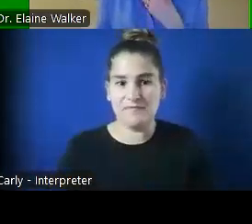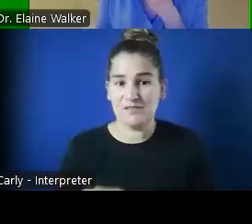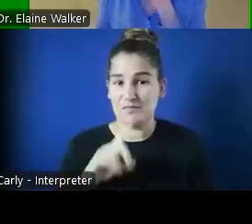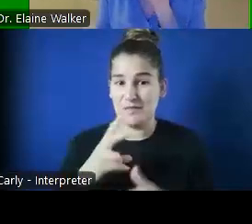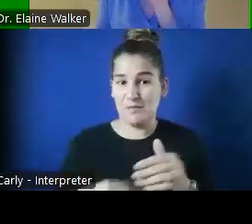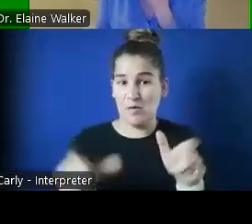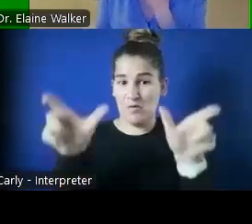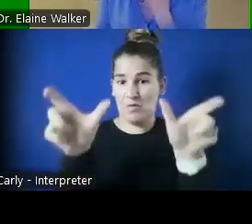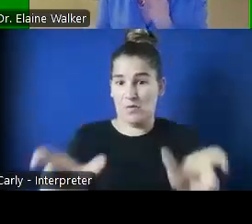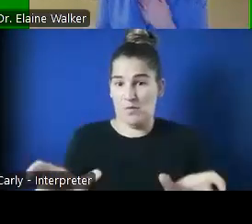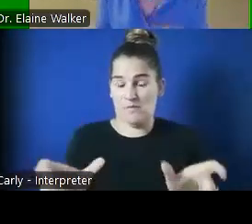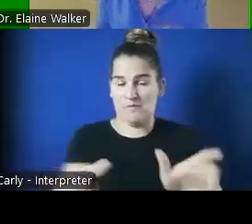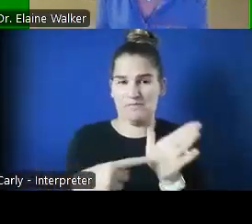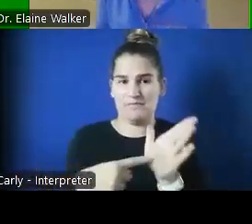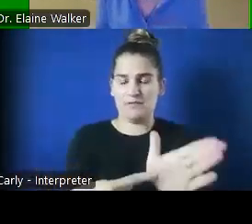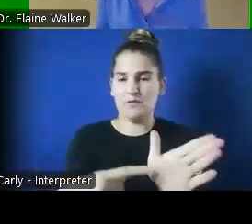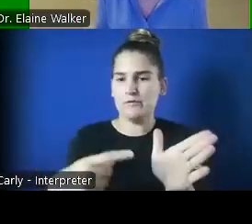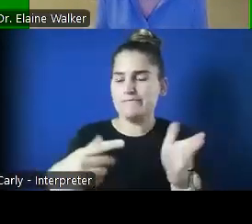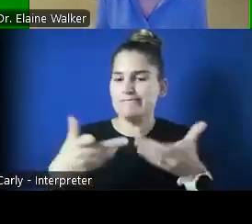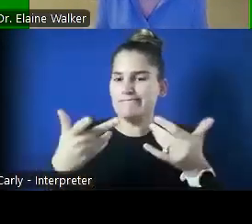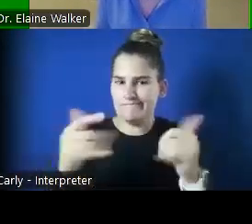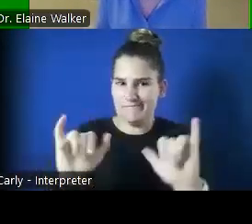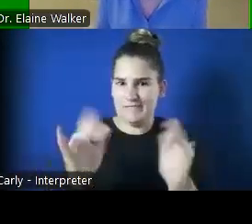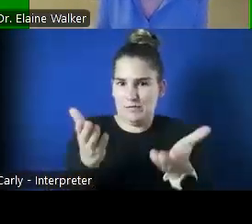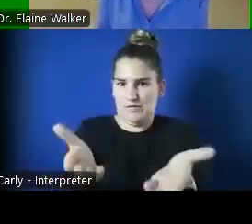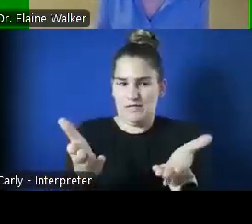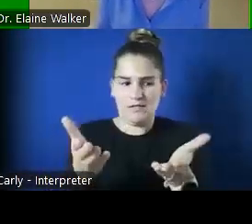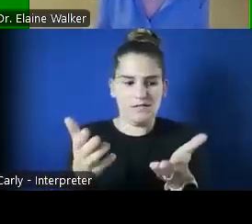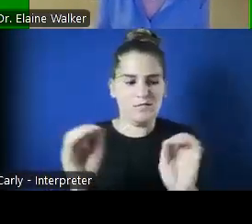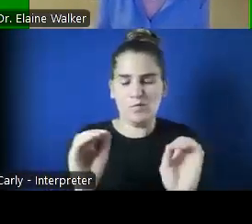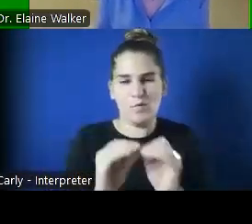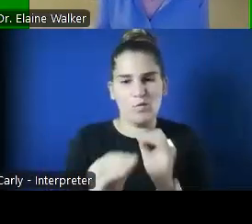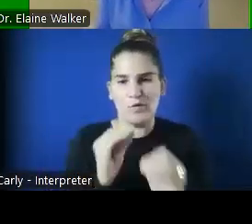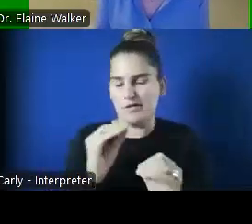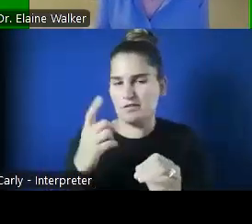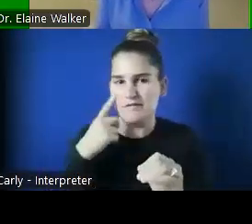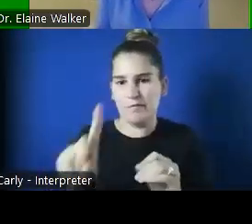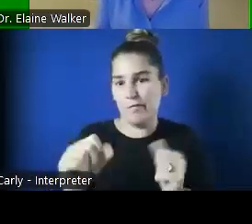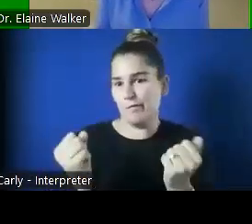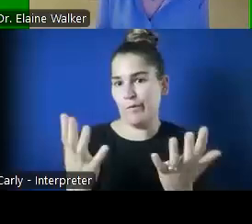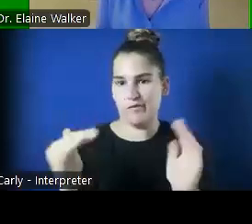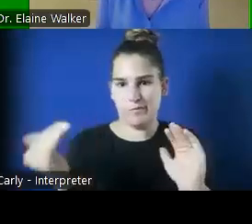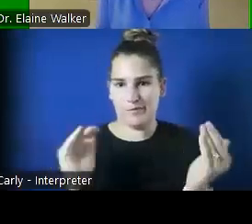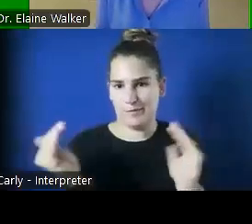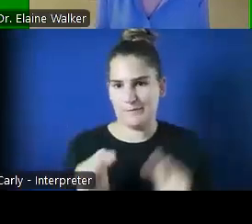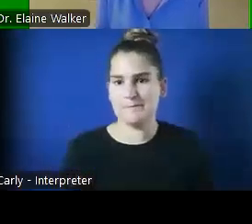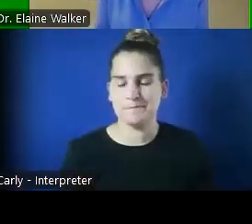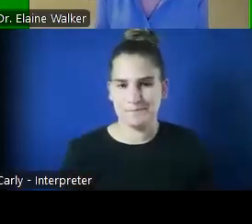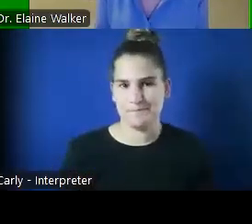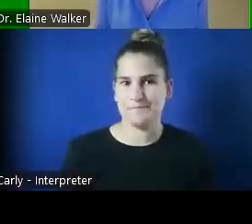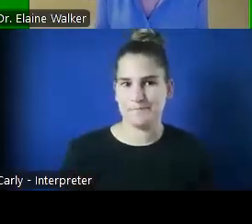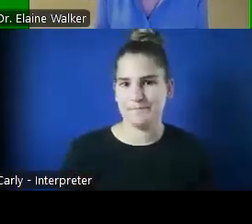illustrate the presence or absence of Correction for uh multiple comparisons but the interesting